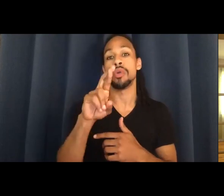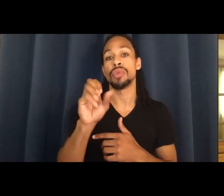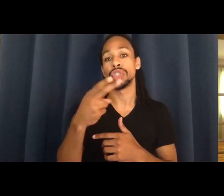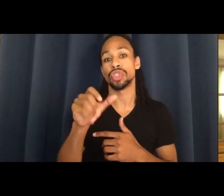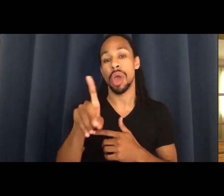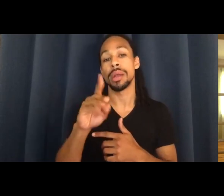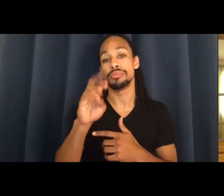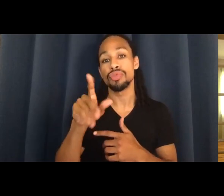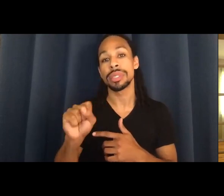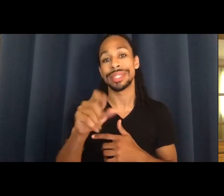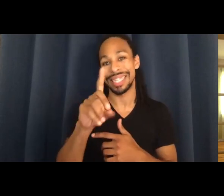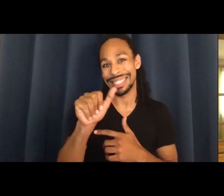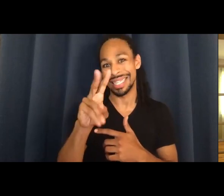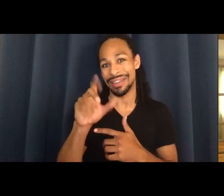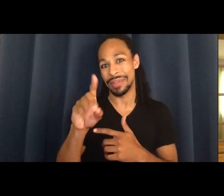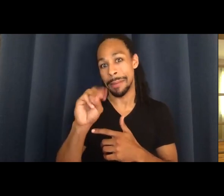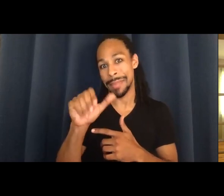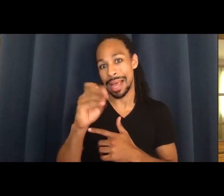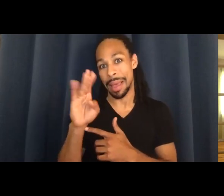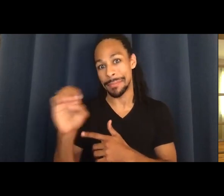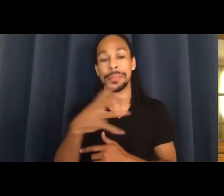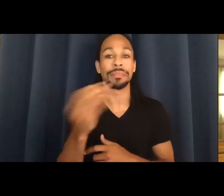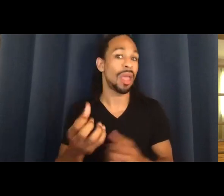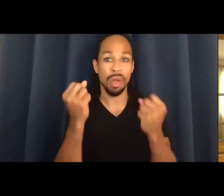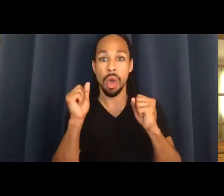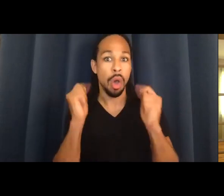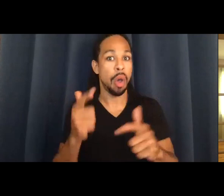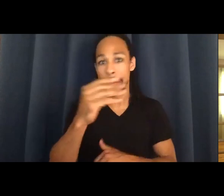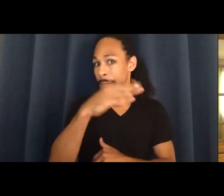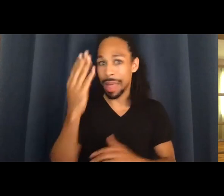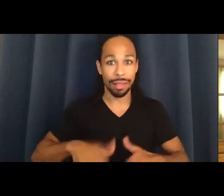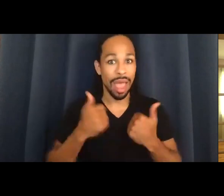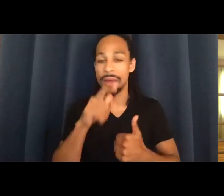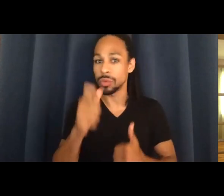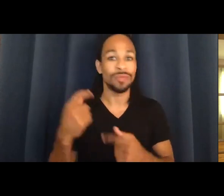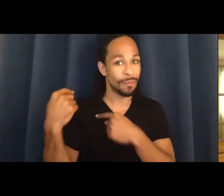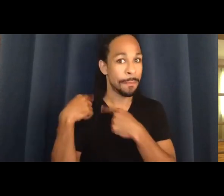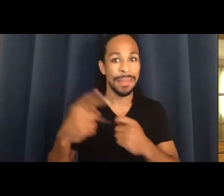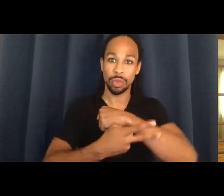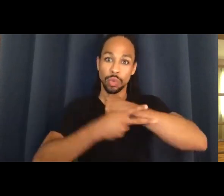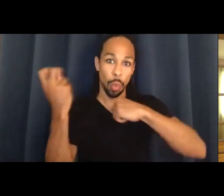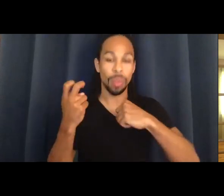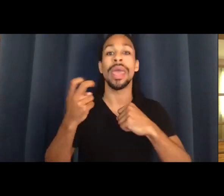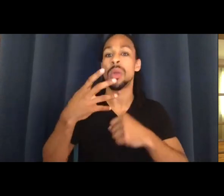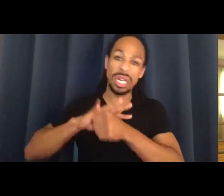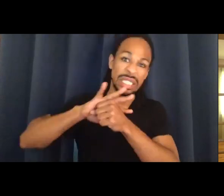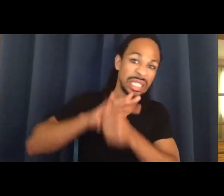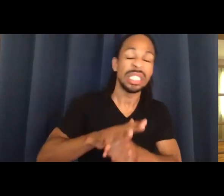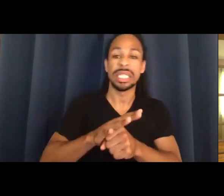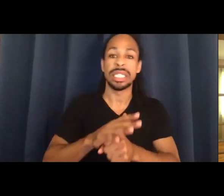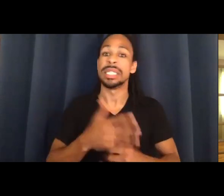people whose lives have been taken by white people, institutions and systems and the many witnesses, accomplices, and beneficiaries